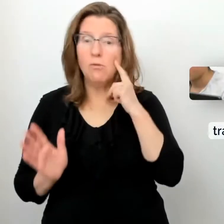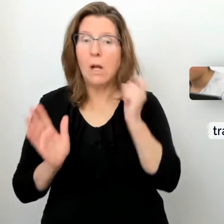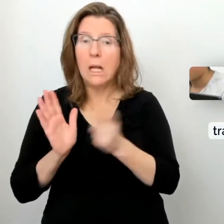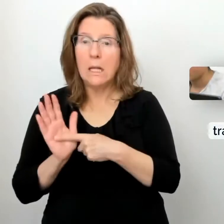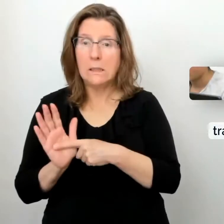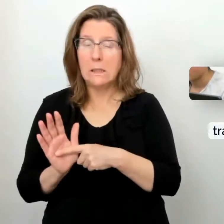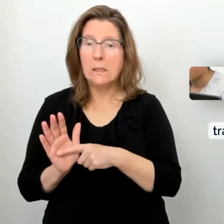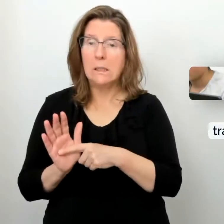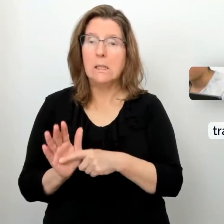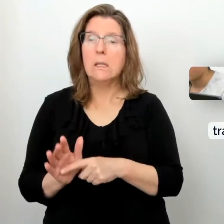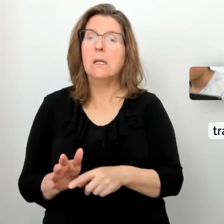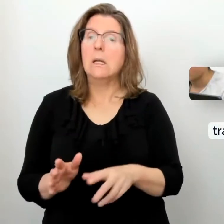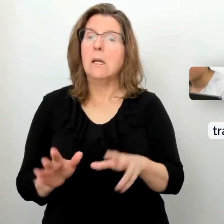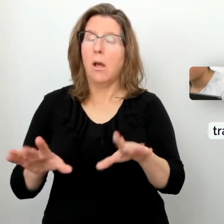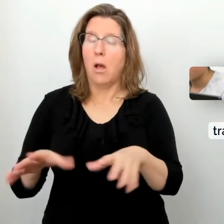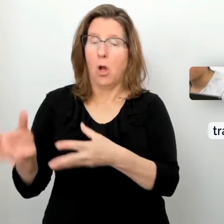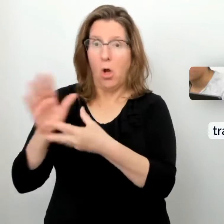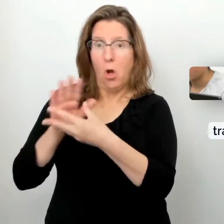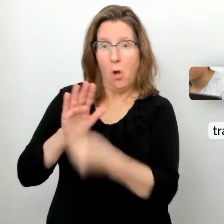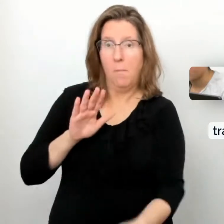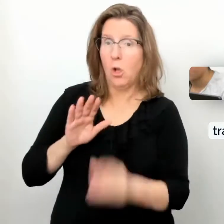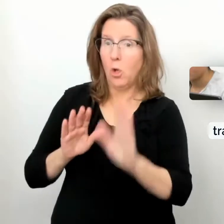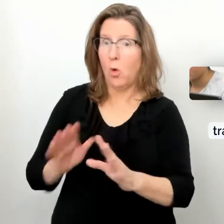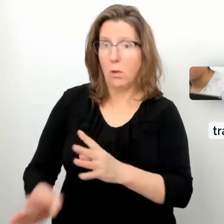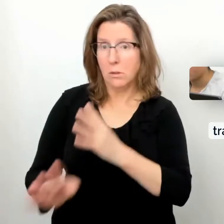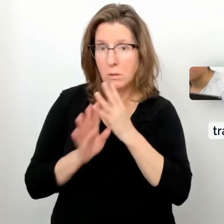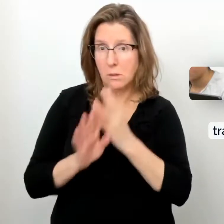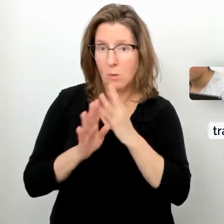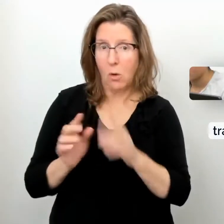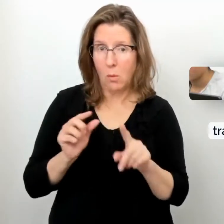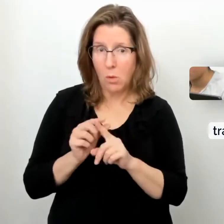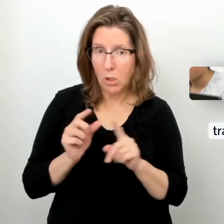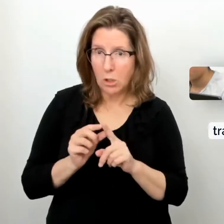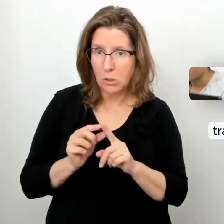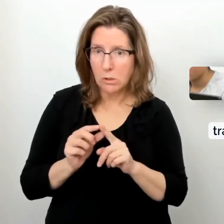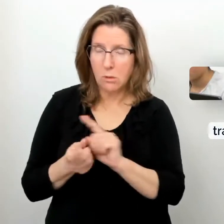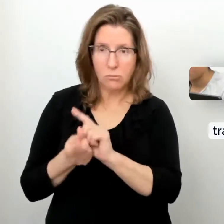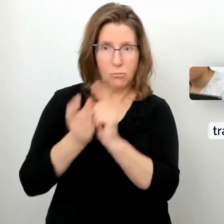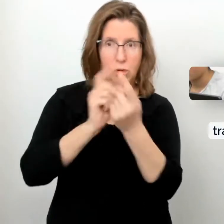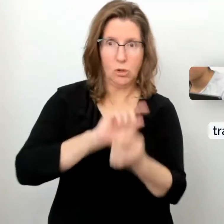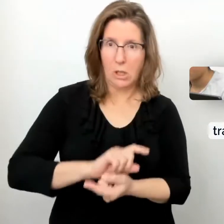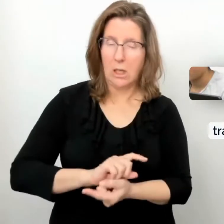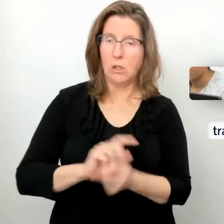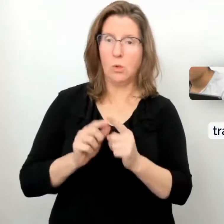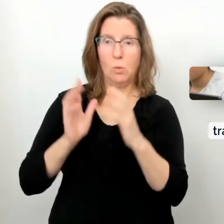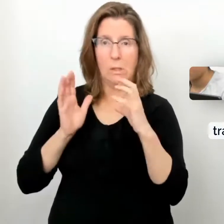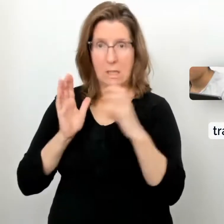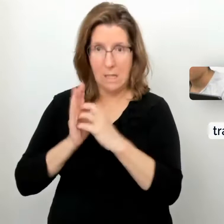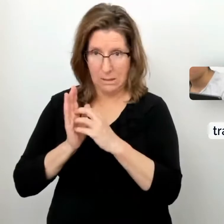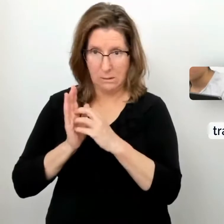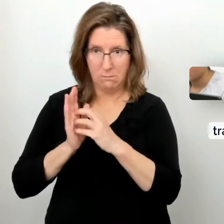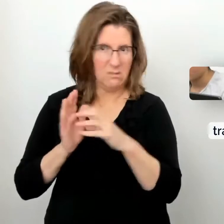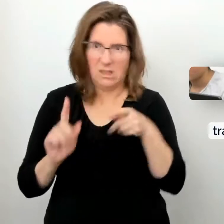Speech recognition transfers spoken words into digitized text.